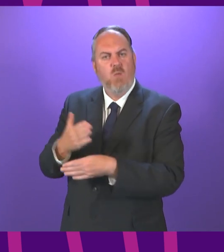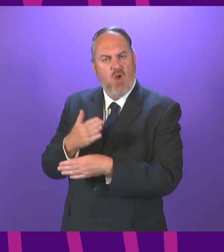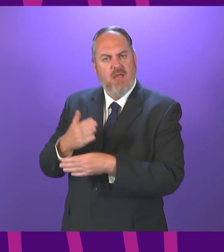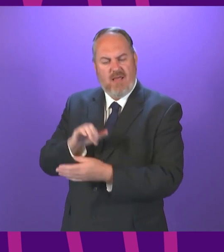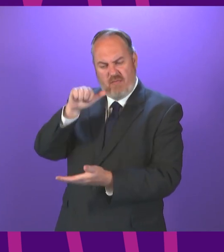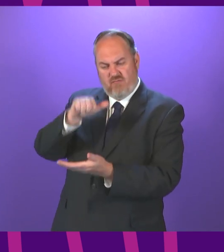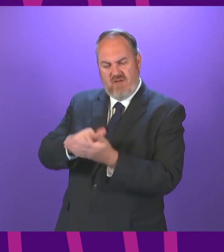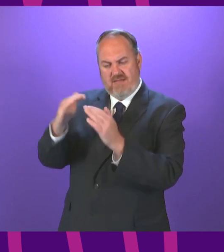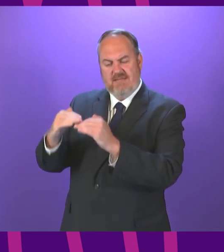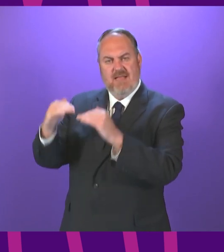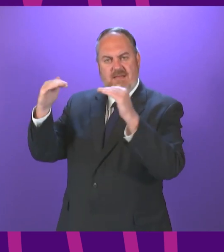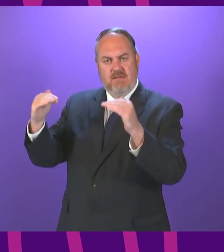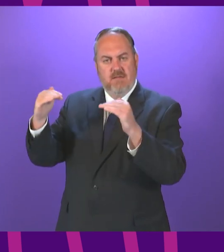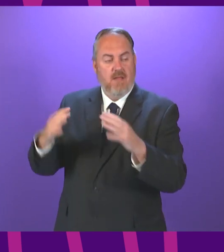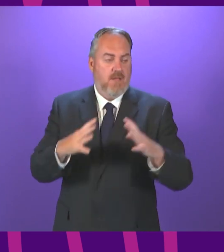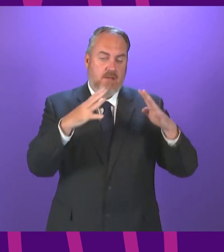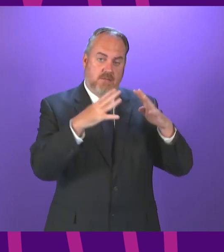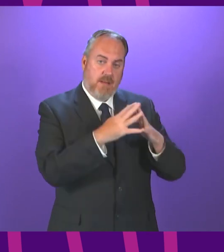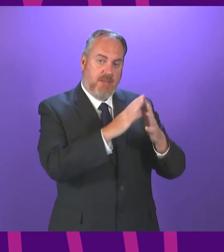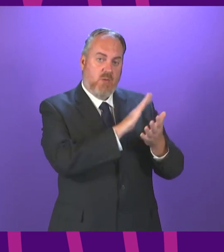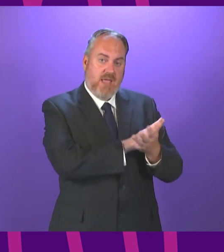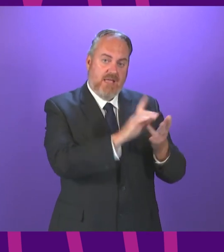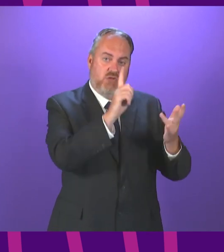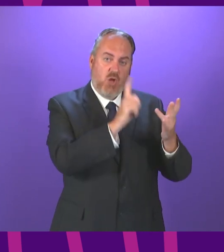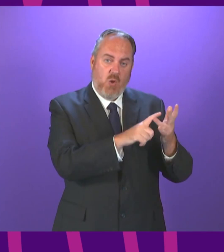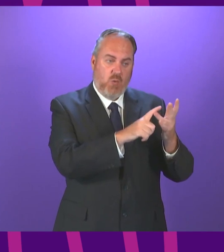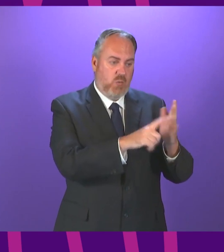The WHO standard is important, which is why I have talked about it. Last week,